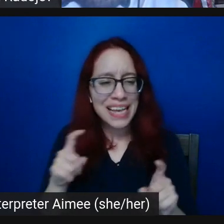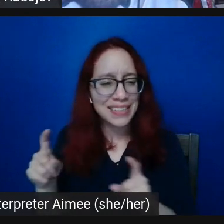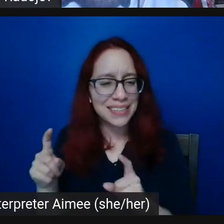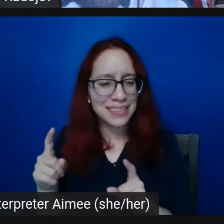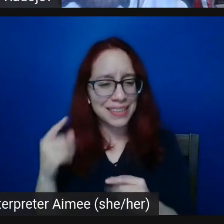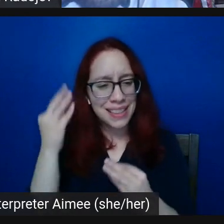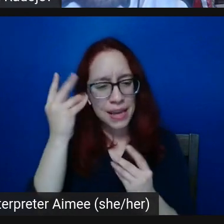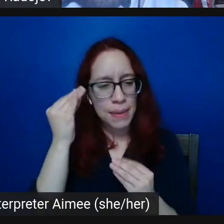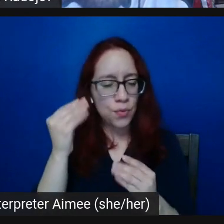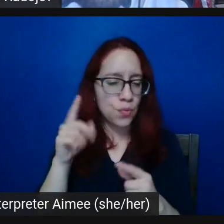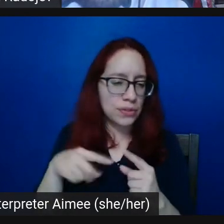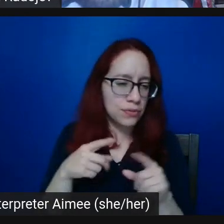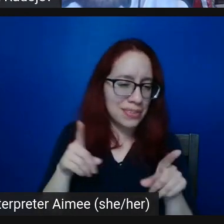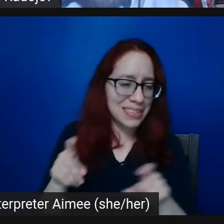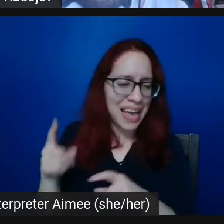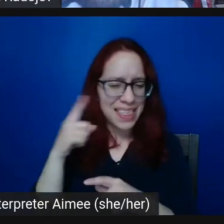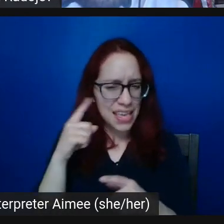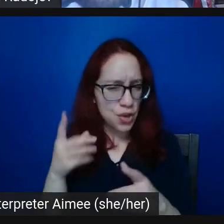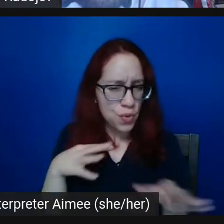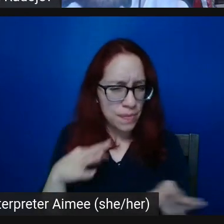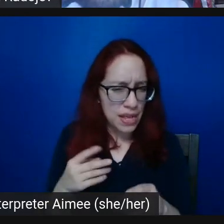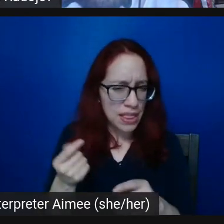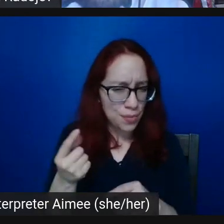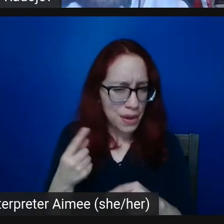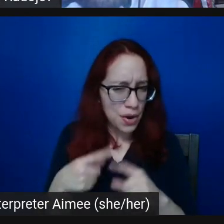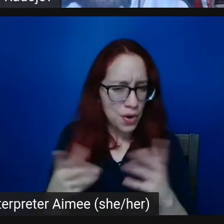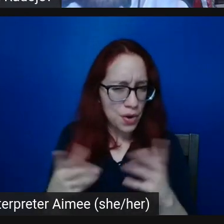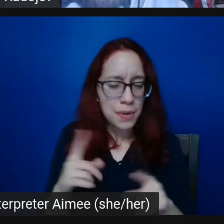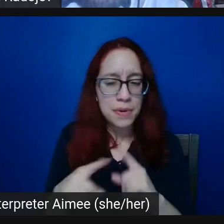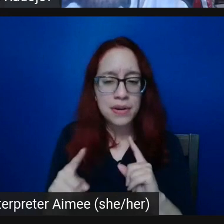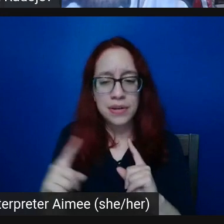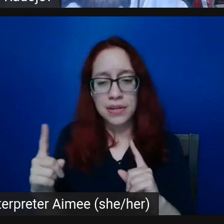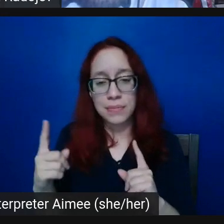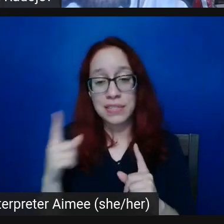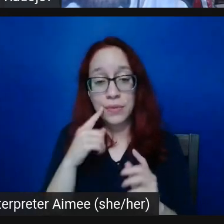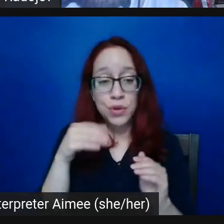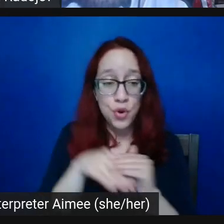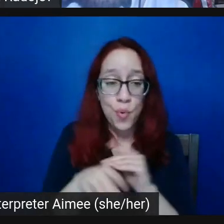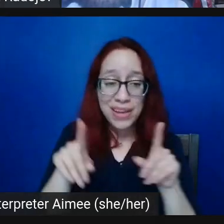I think you covered this a little bit. When somebody's going into a test, what should they be keeping in mind?